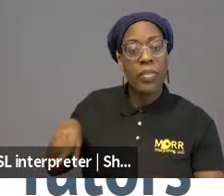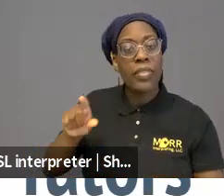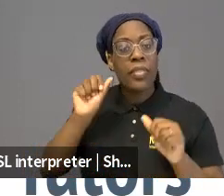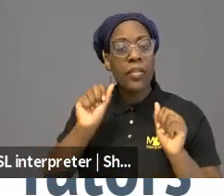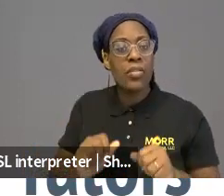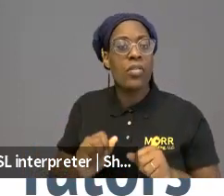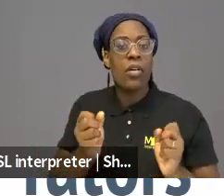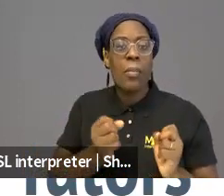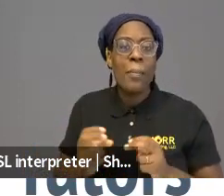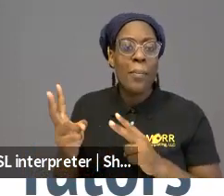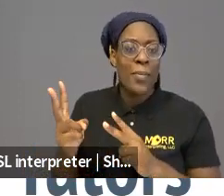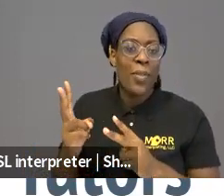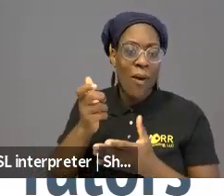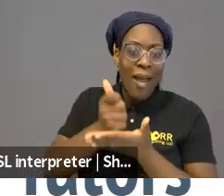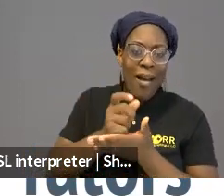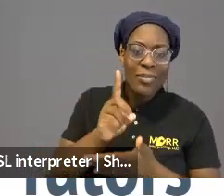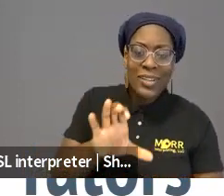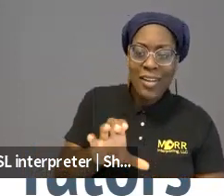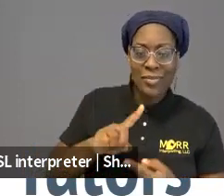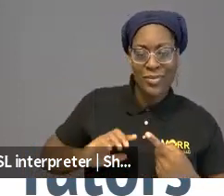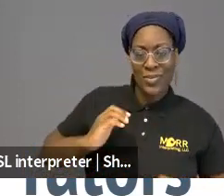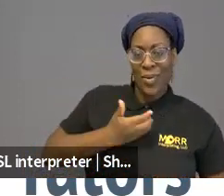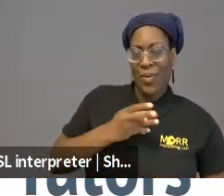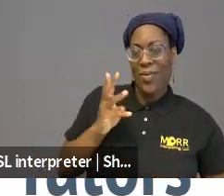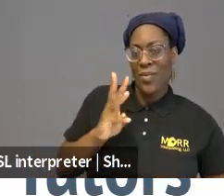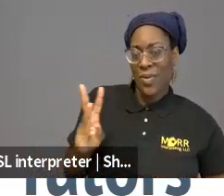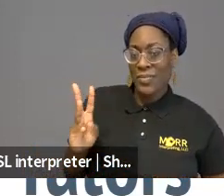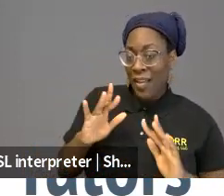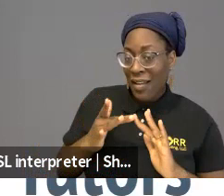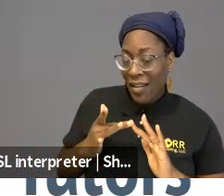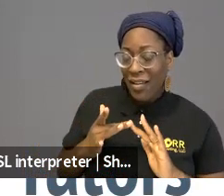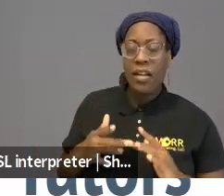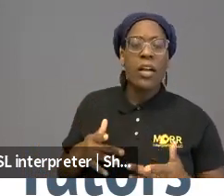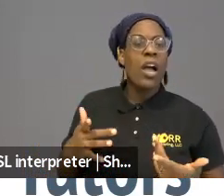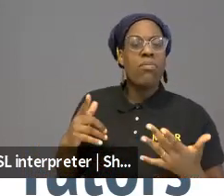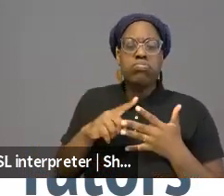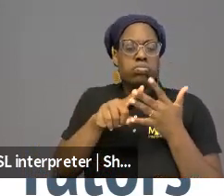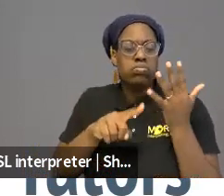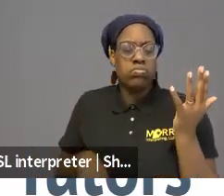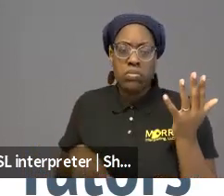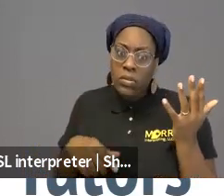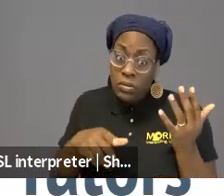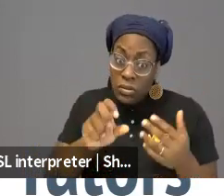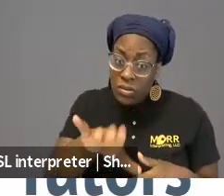to our website together. I cannot emphasize how helpful this was to me to not be the person who